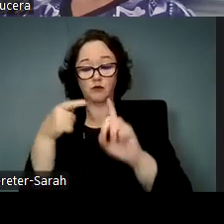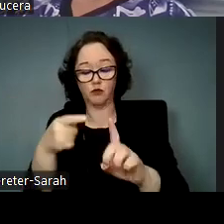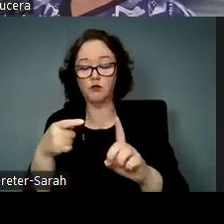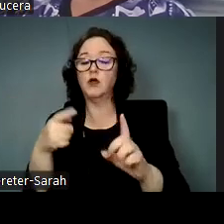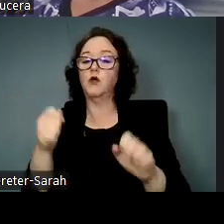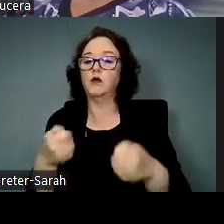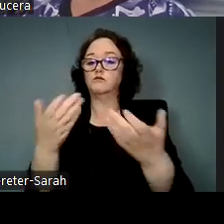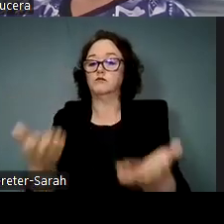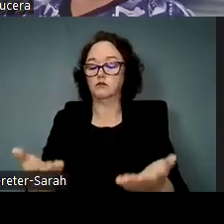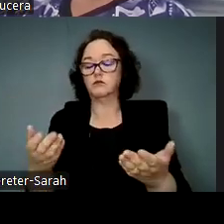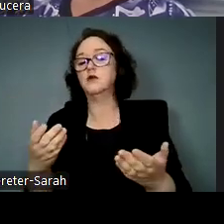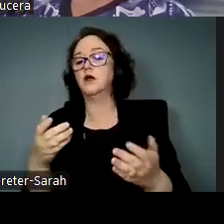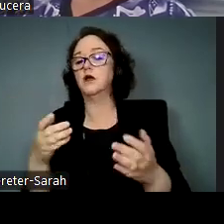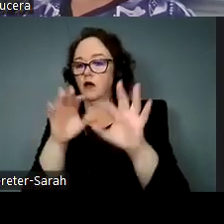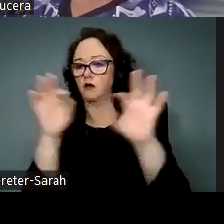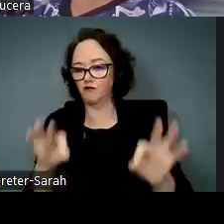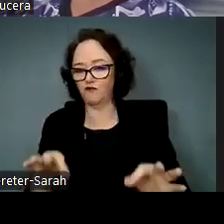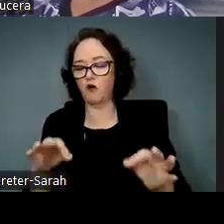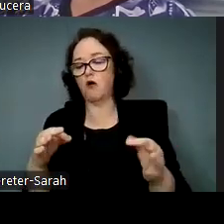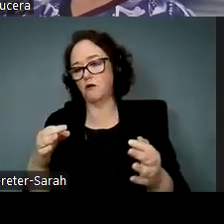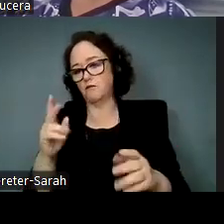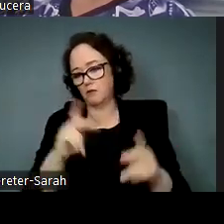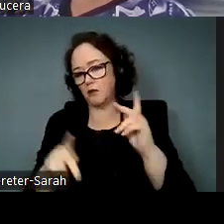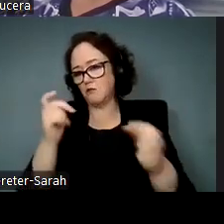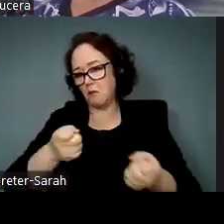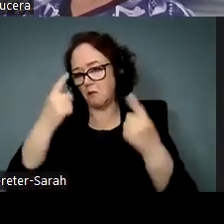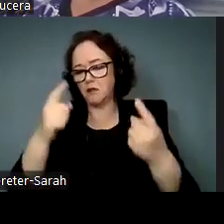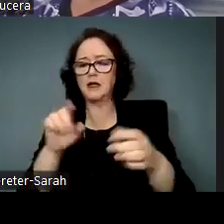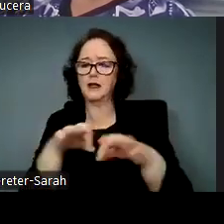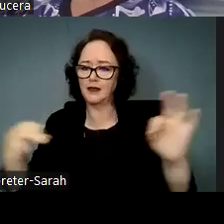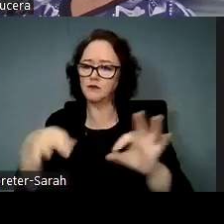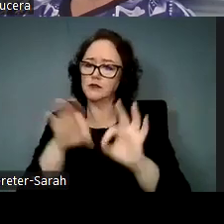usually in plain language, to just explain what the open